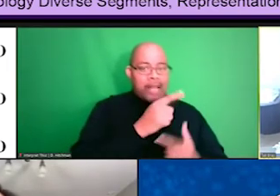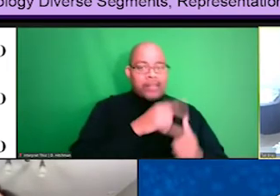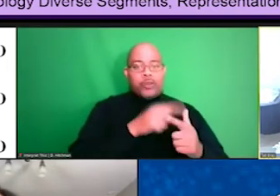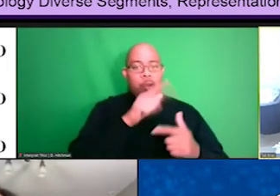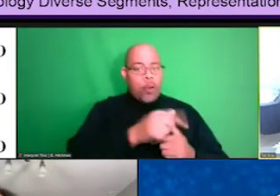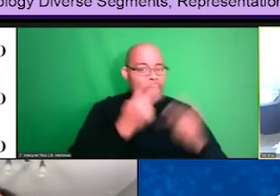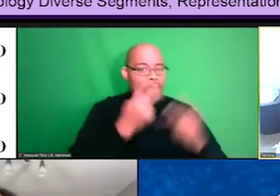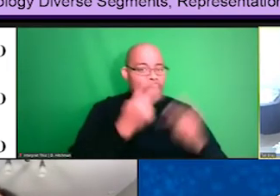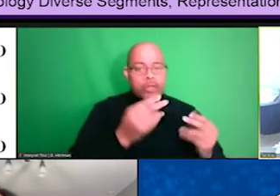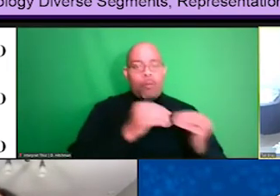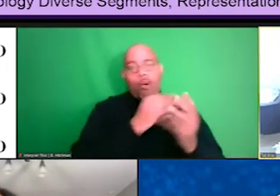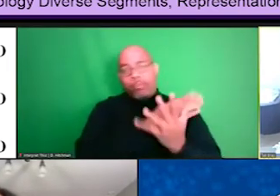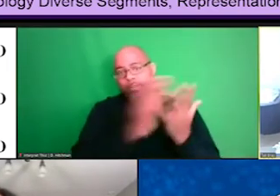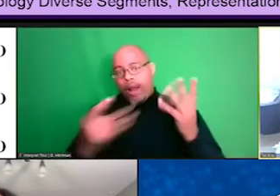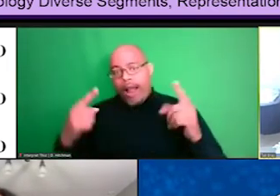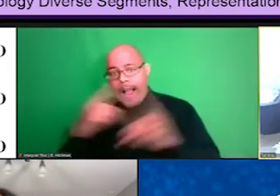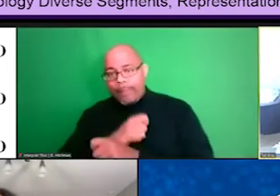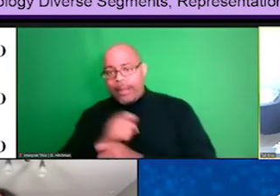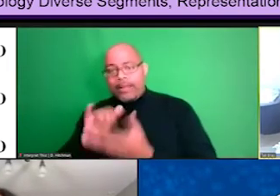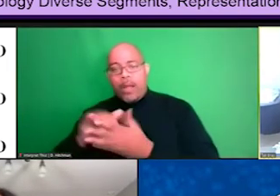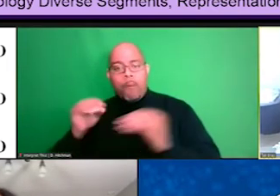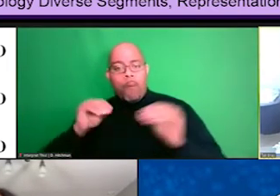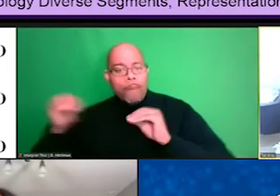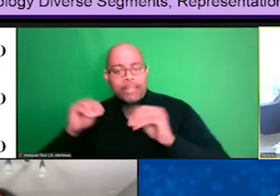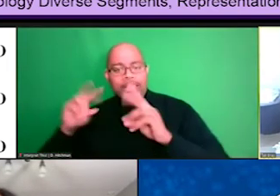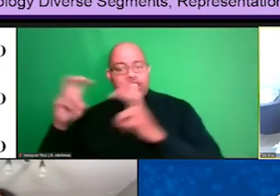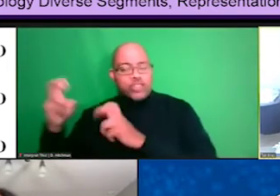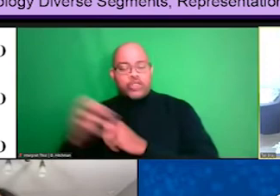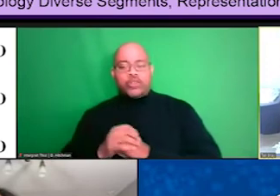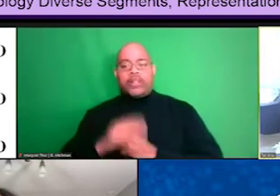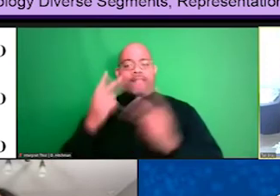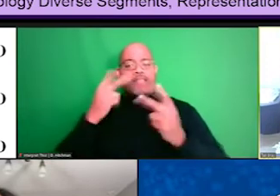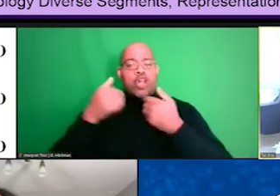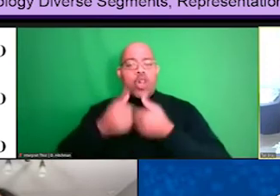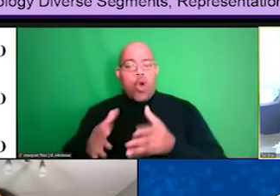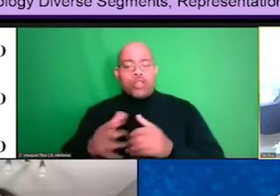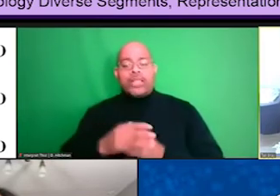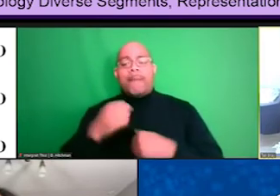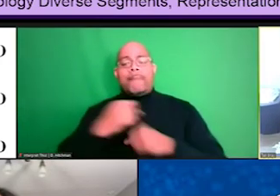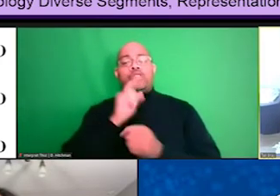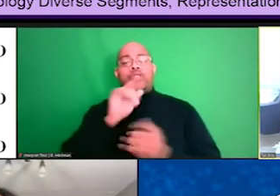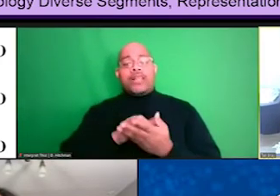complex challenges with mobility and complete vision loss, and ensuring that our customers